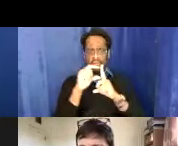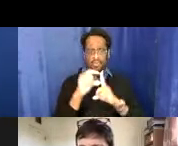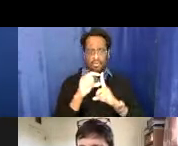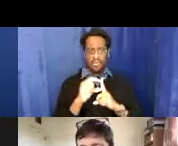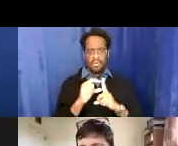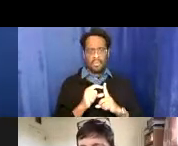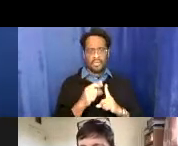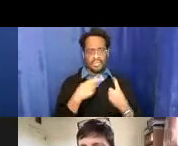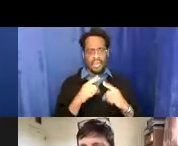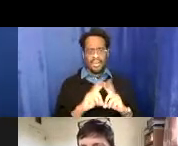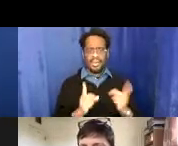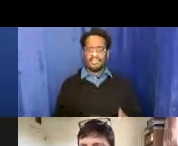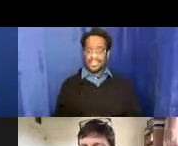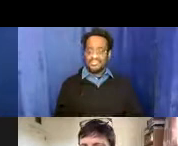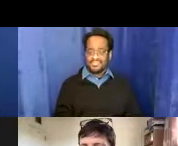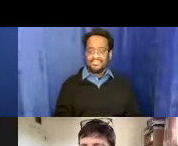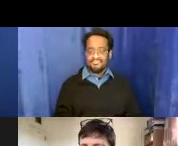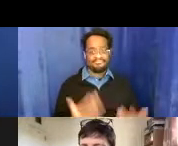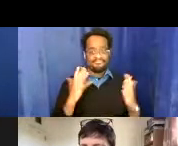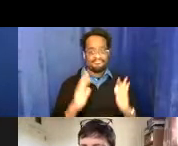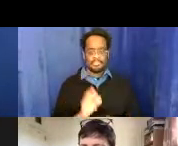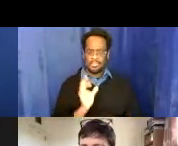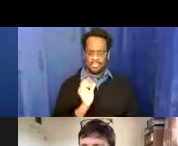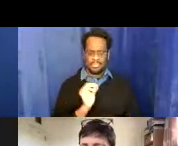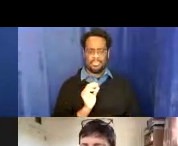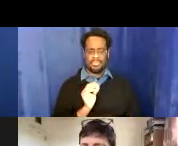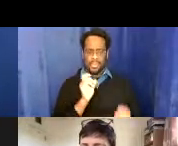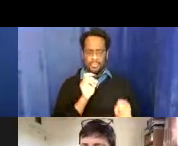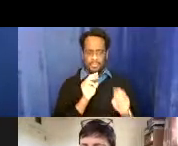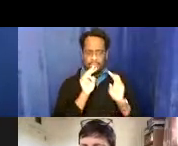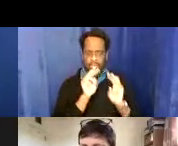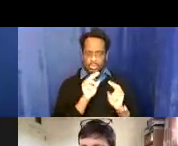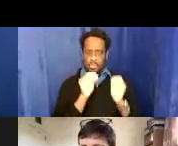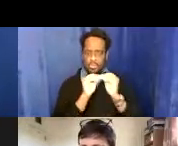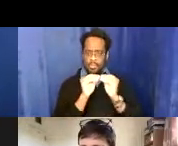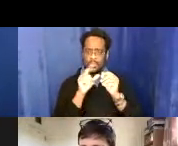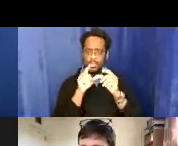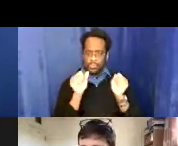um on certain vocabulary and certain signs that are definitely different. So you really have to